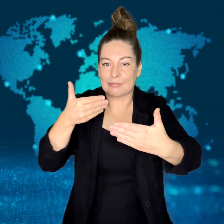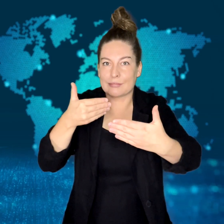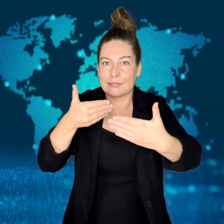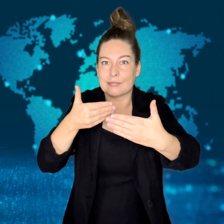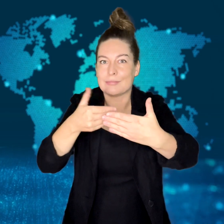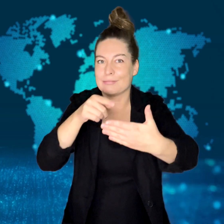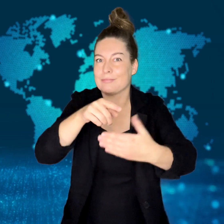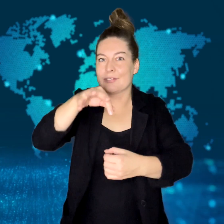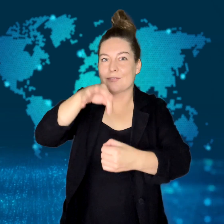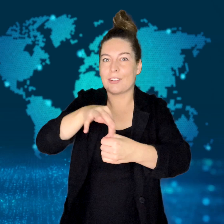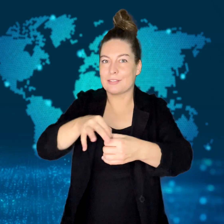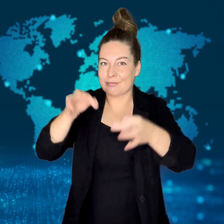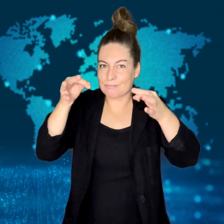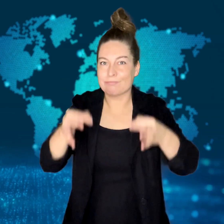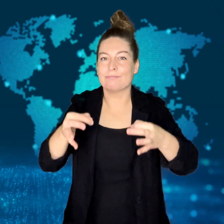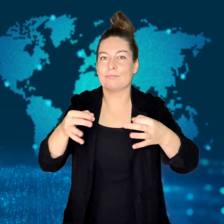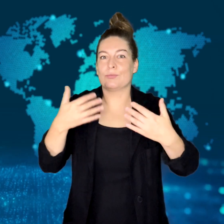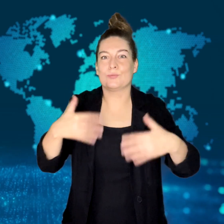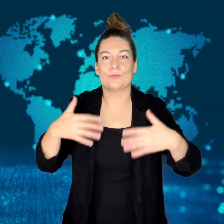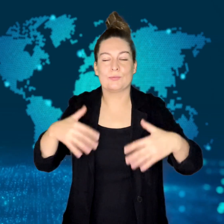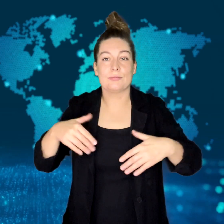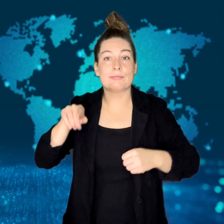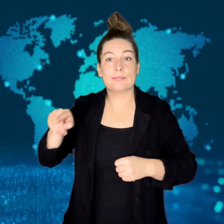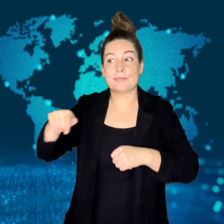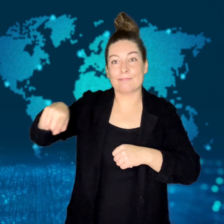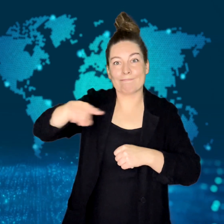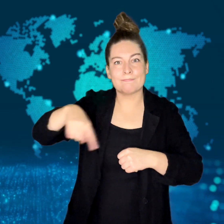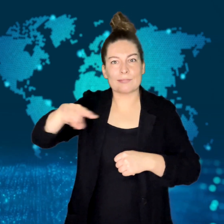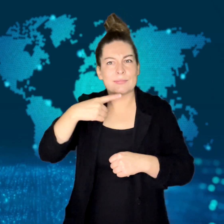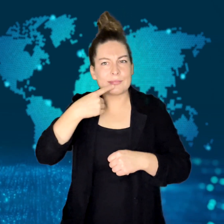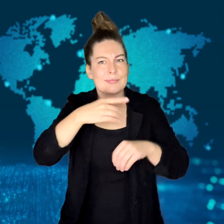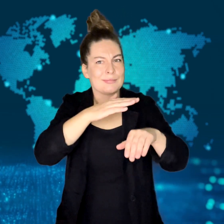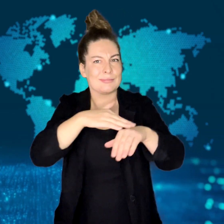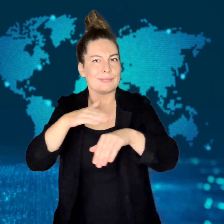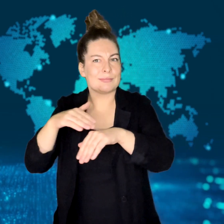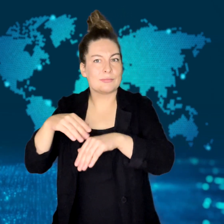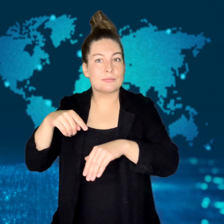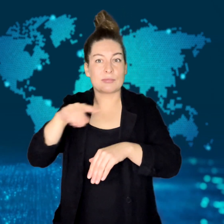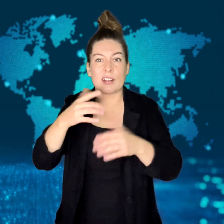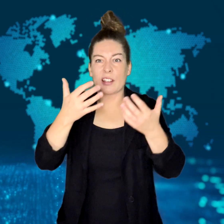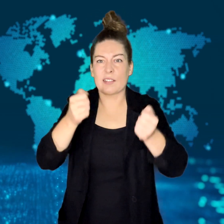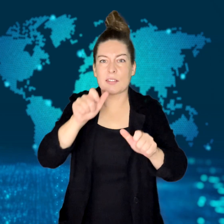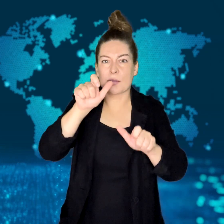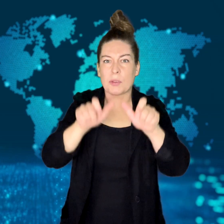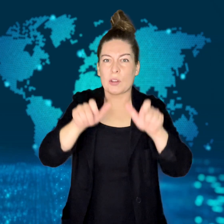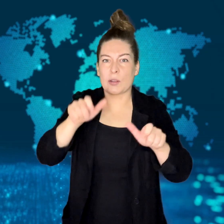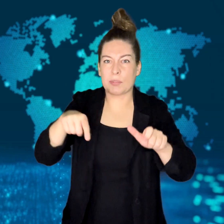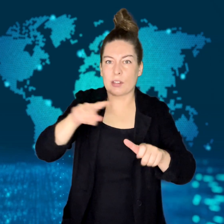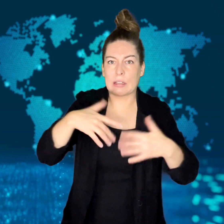warning it is China’s way of intimidating voters before the election